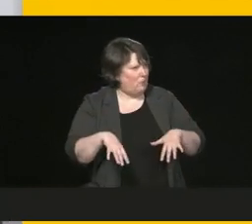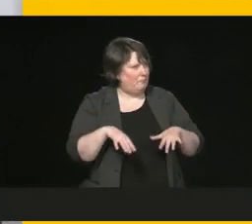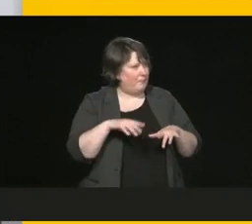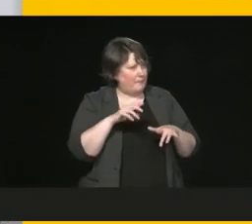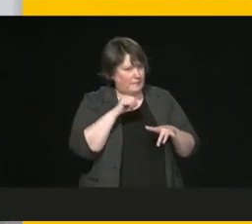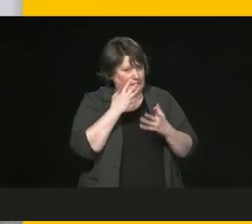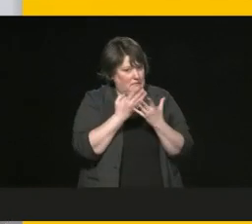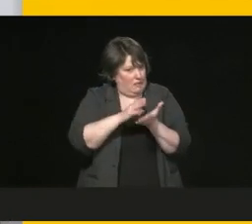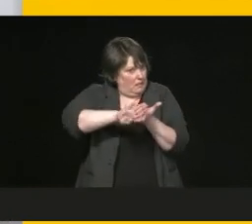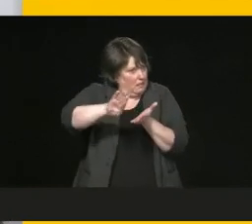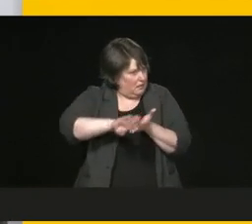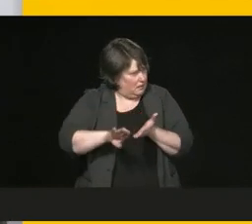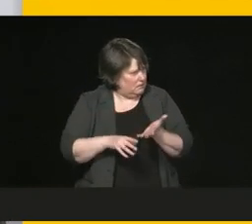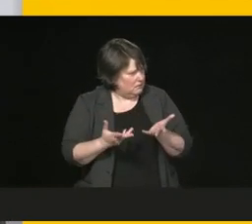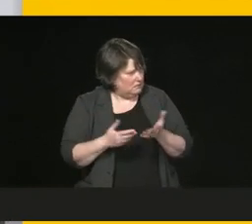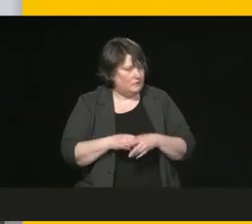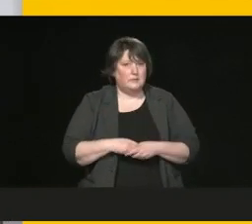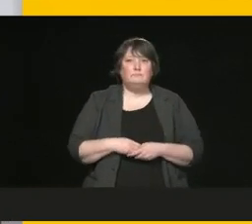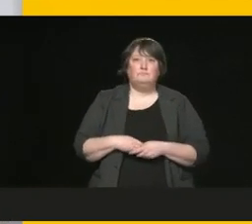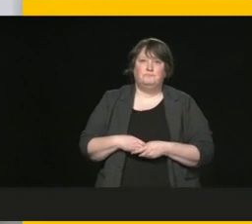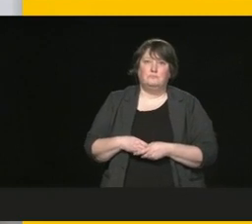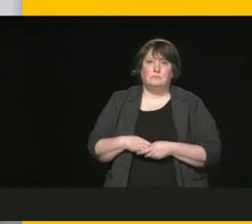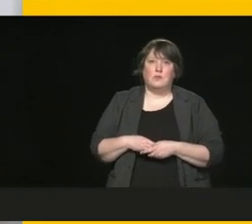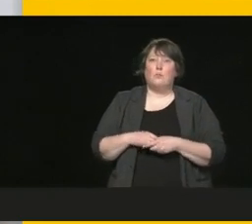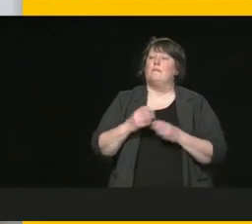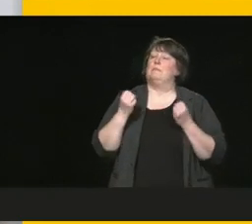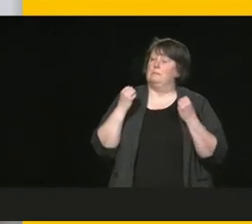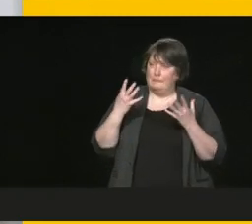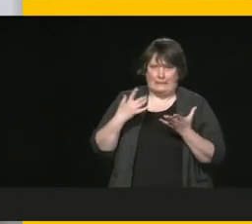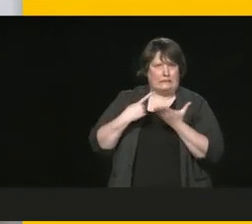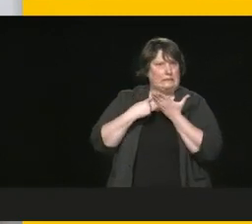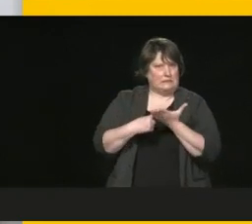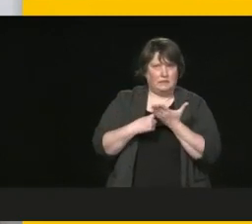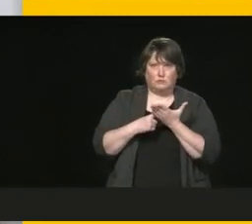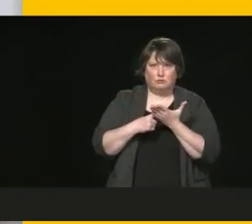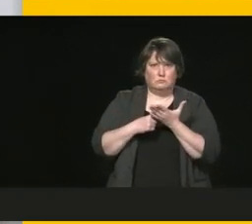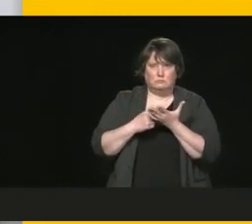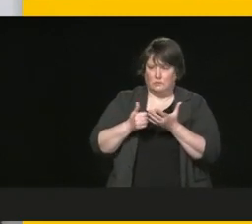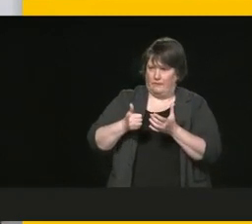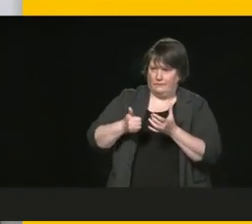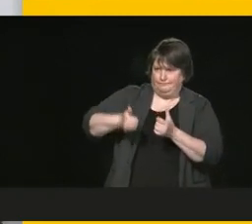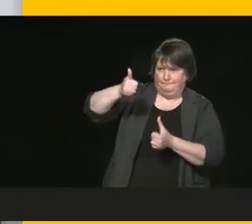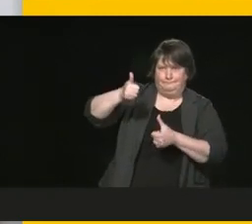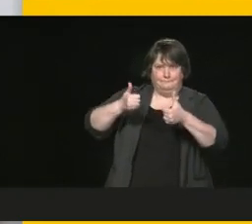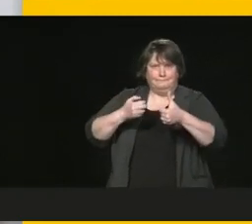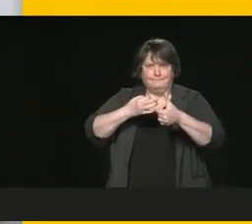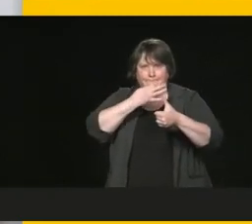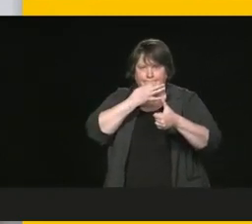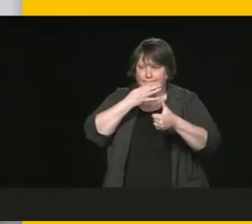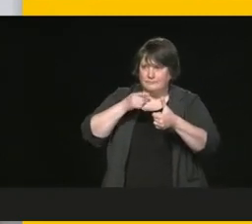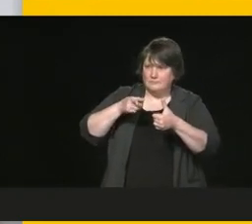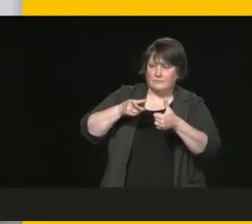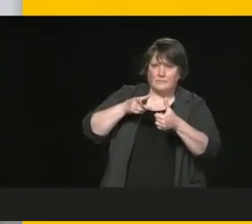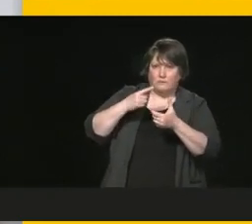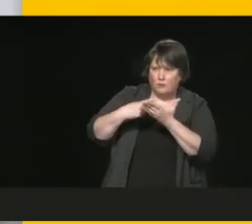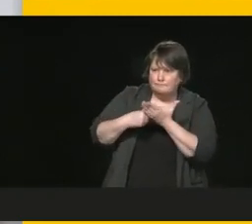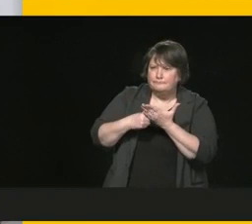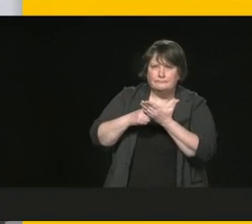AND FINALLY, HAVE YOU TOTALLY ABANDONED THE IDEA OF RELEASING FEDERAL INMATES? Prime Minister Trudeau: